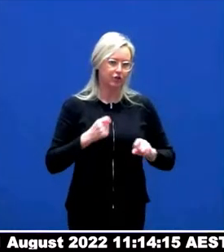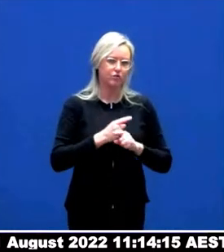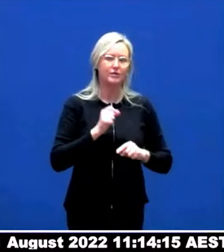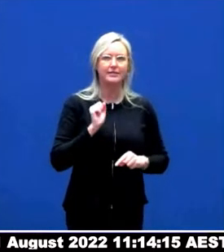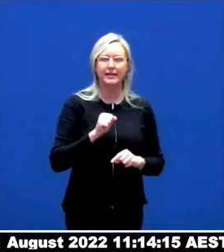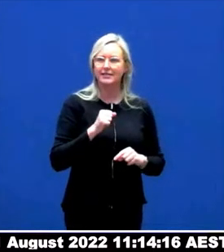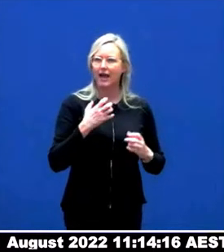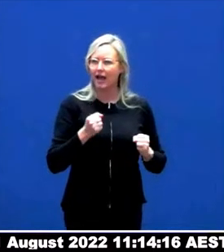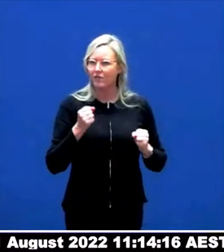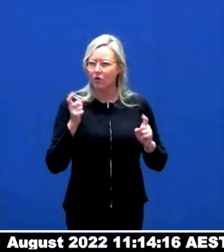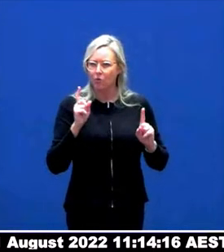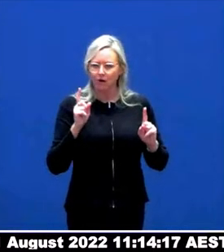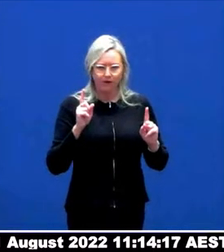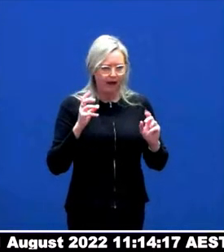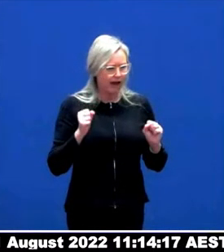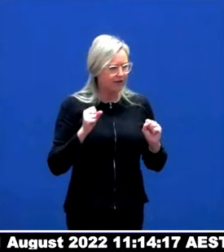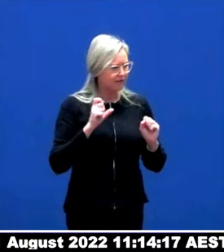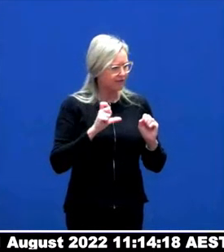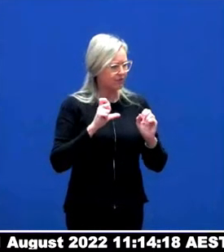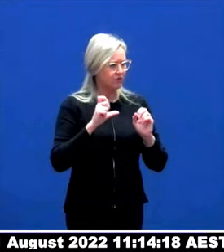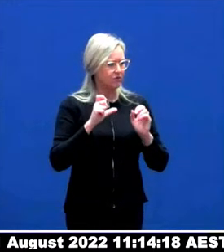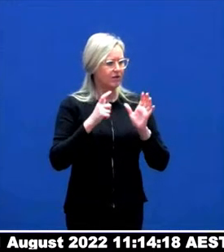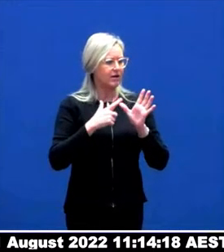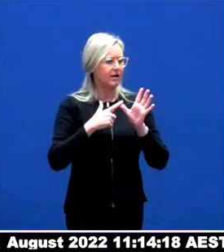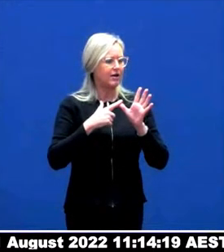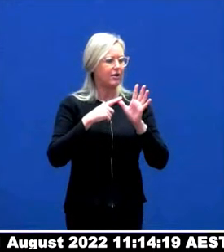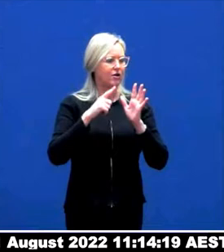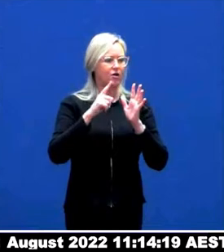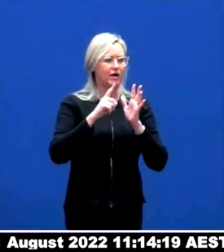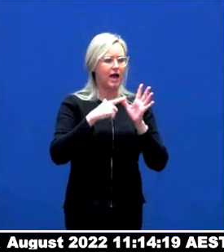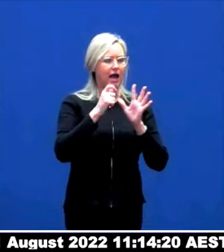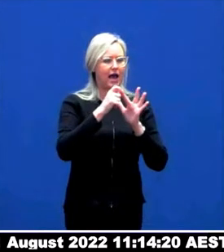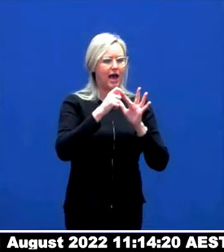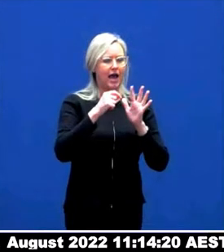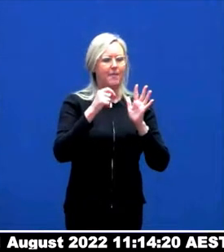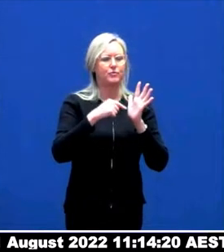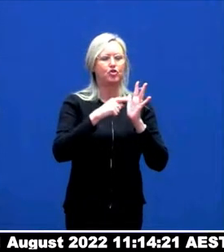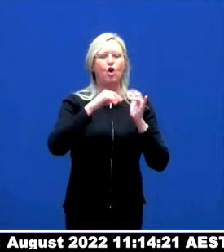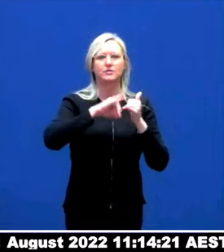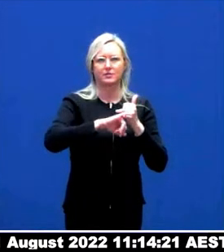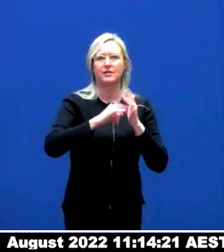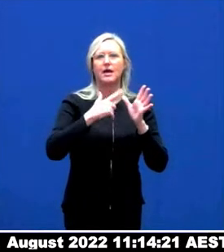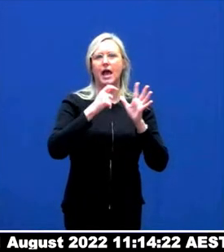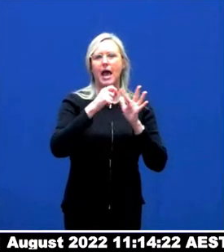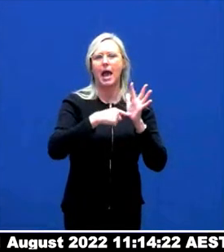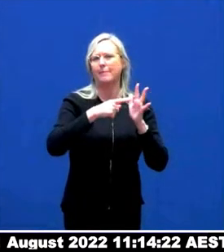forgetting, APTOS, whatever it is. APTOS. Yes, APTOS, whatever. Yes. Alright. Thank you.